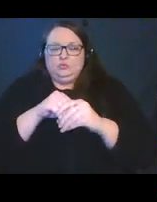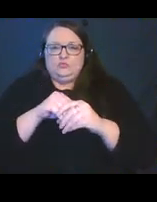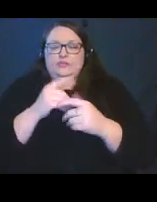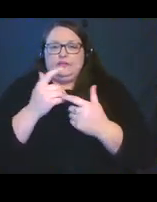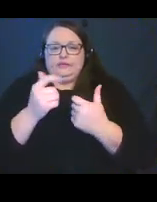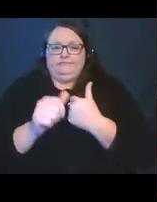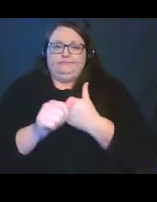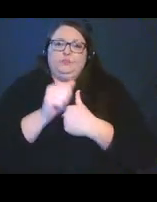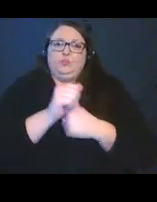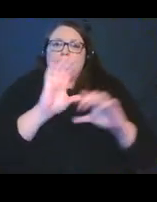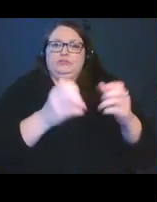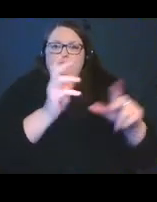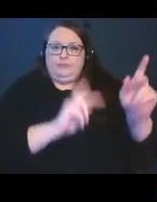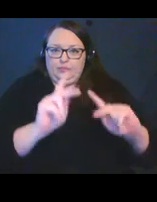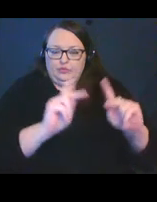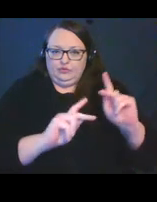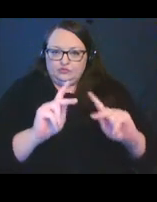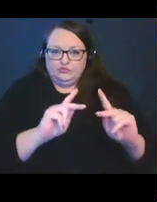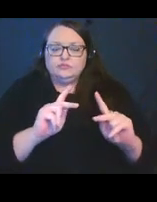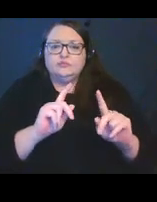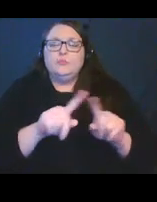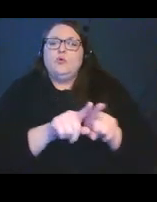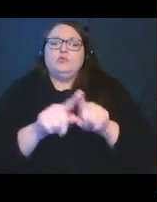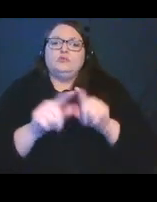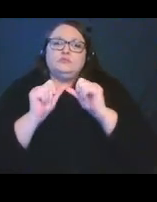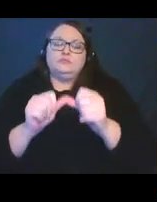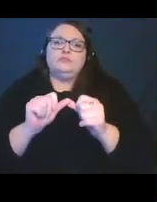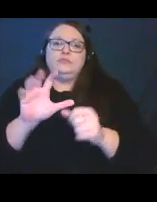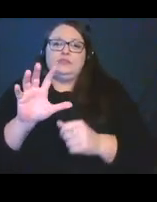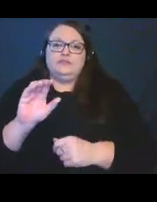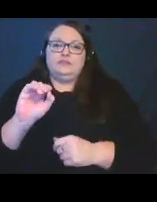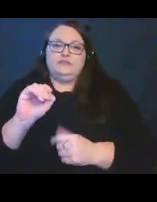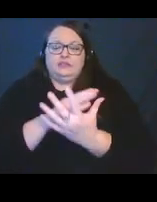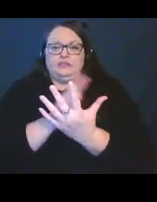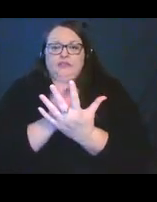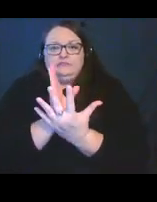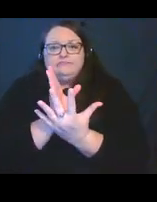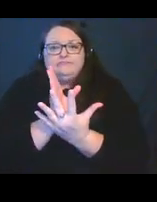true to that CDC 50th percentile mortality value that likely includes a large majority